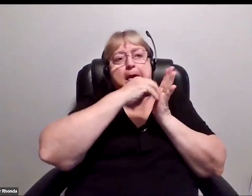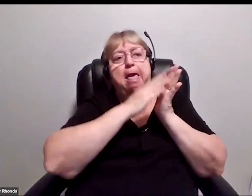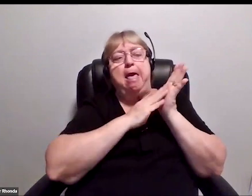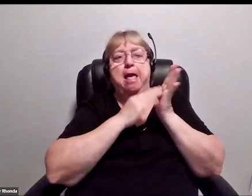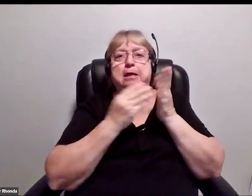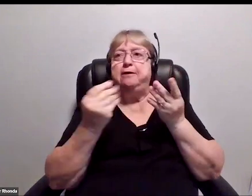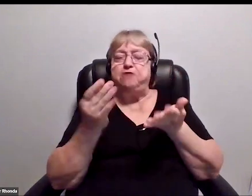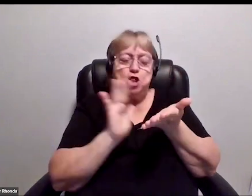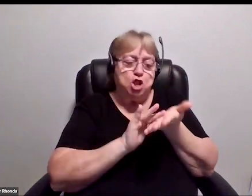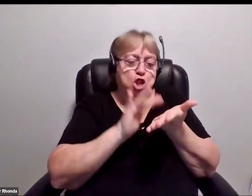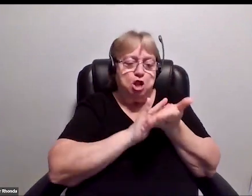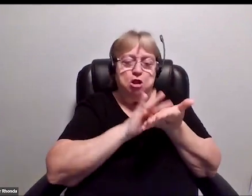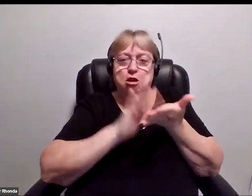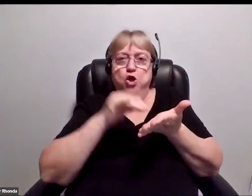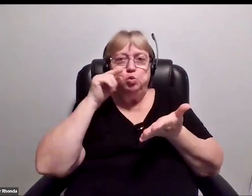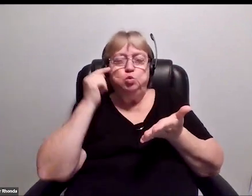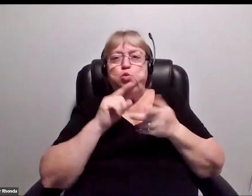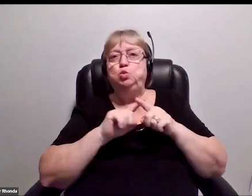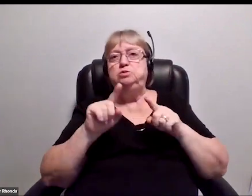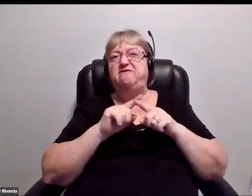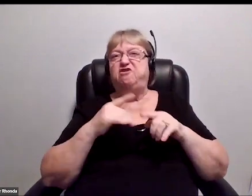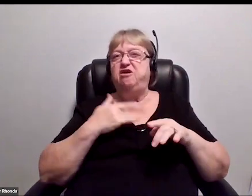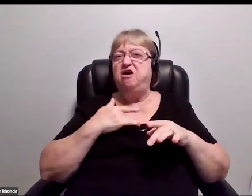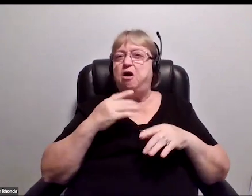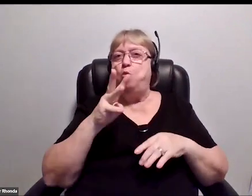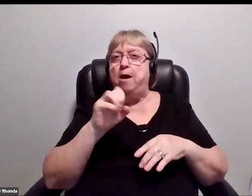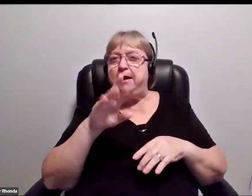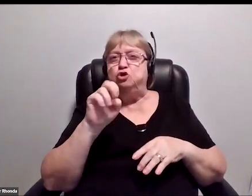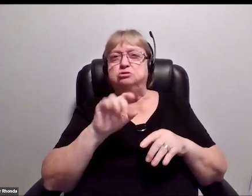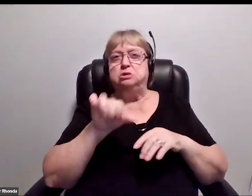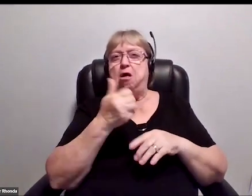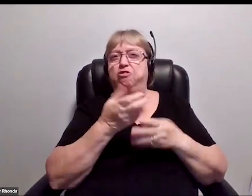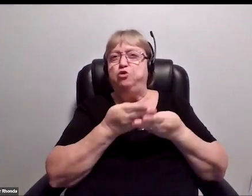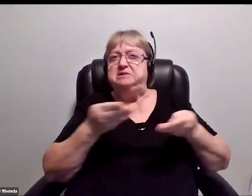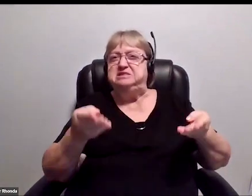with different textures, wires, and other materials to create